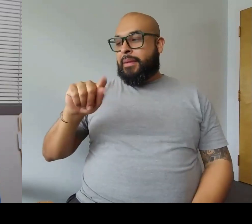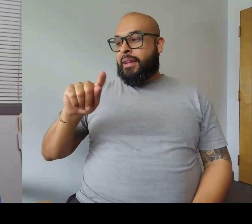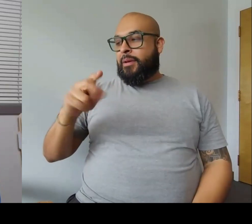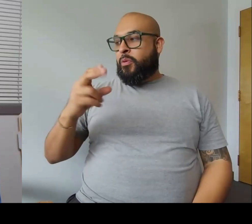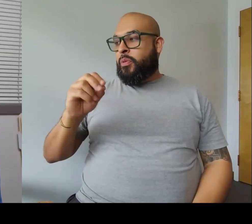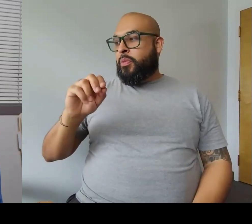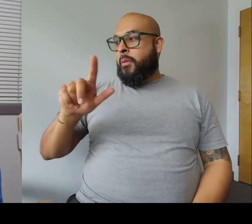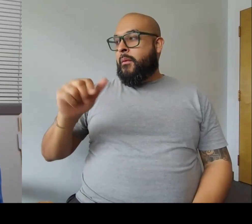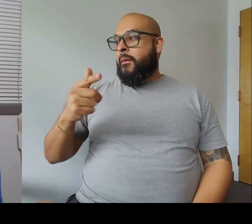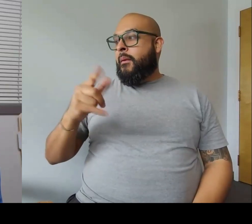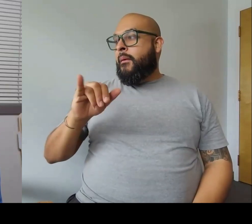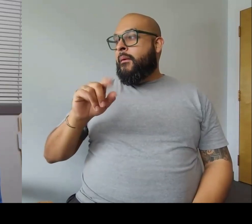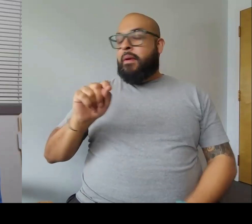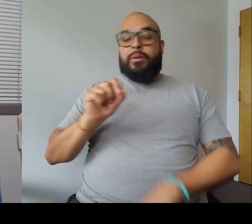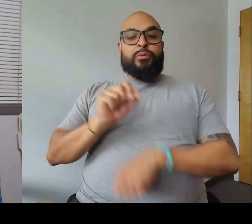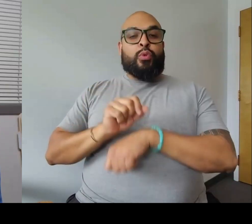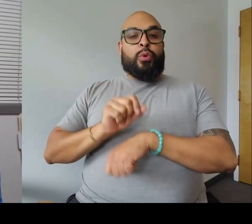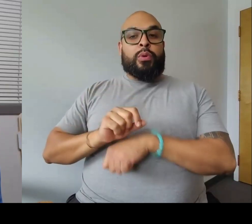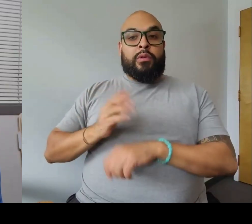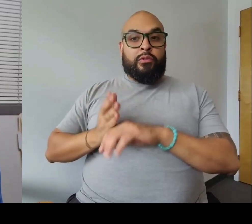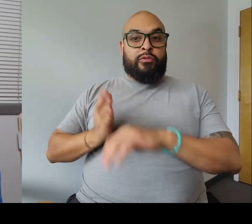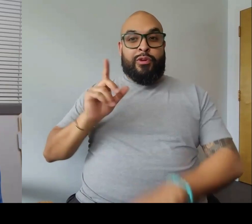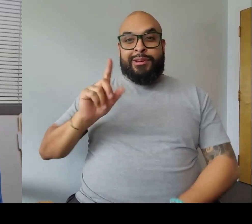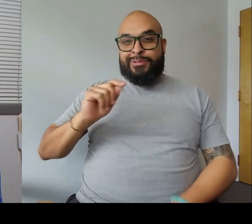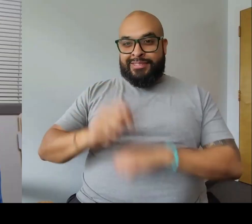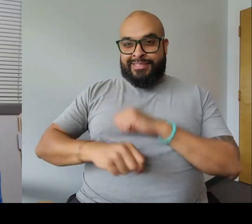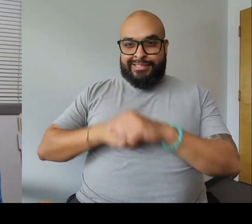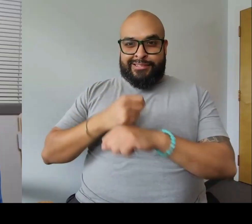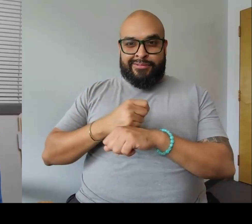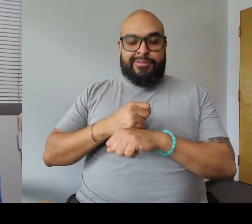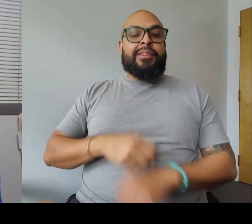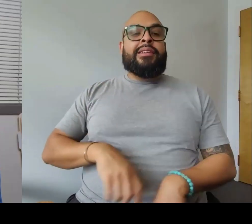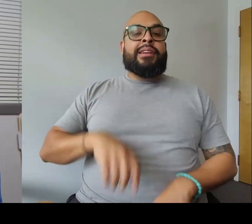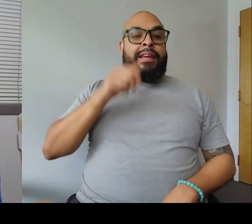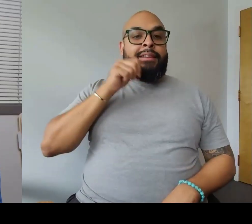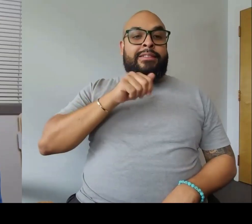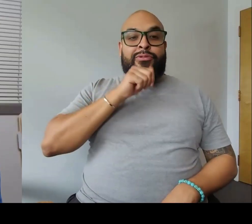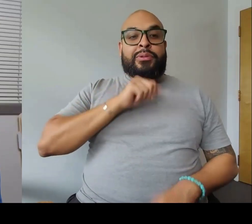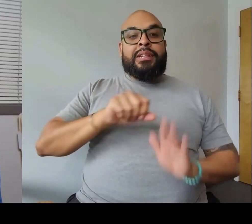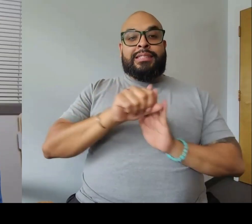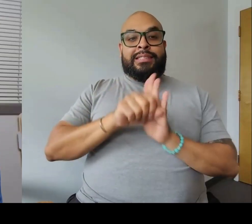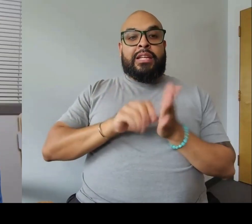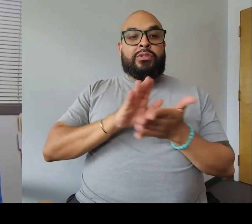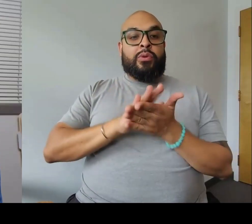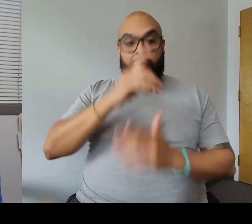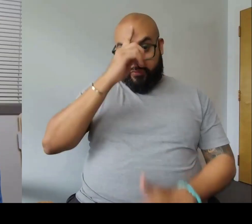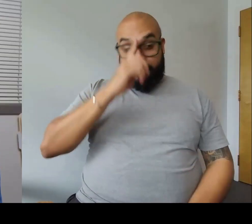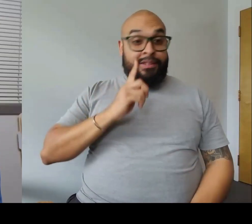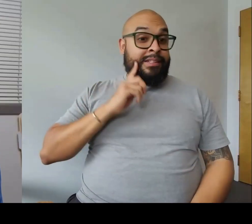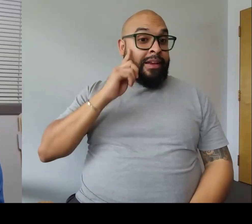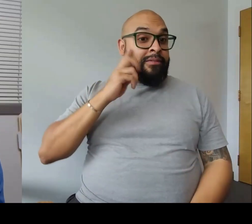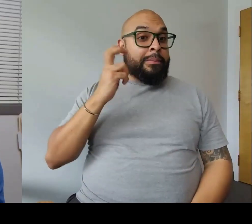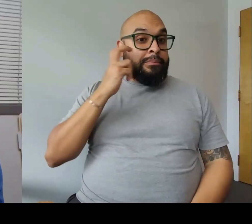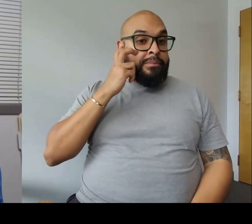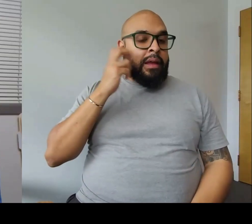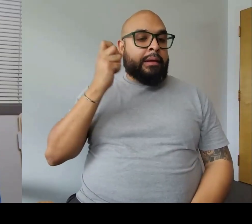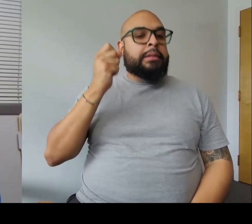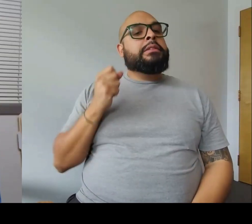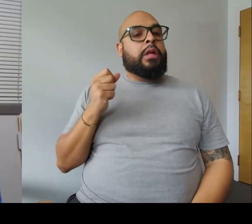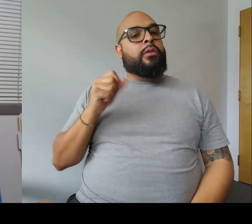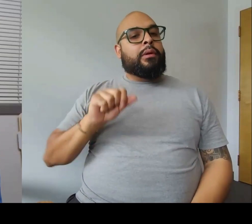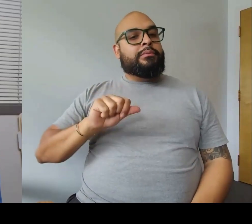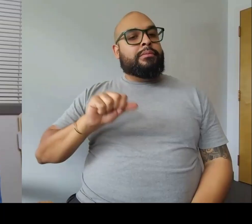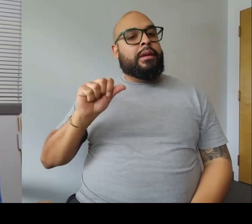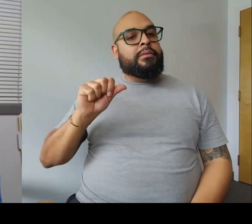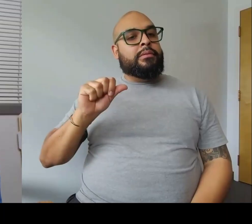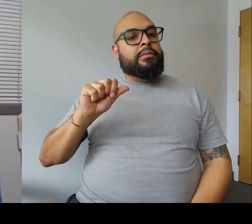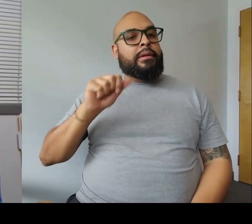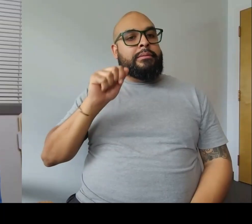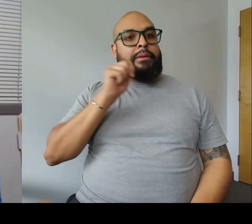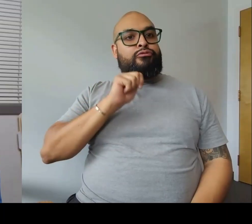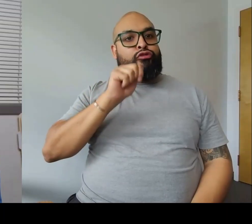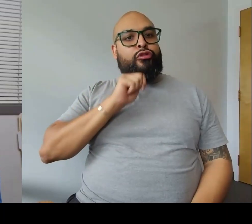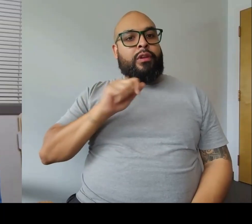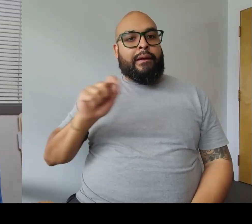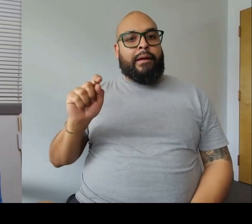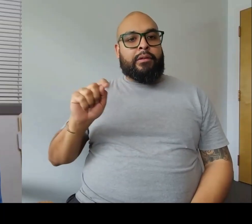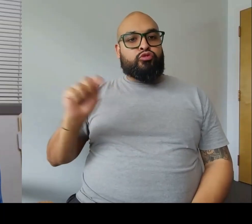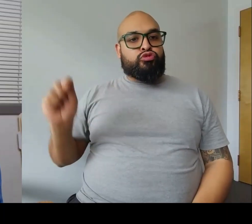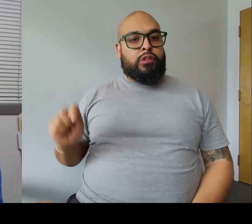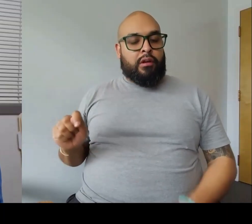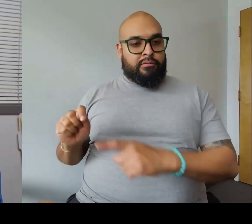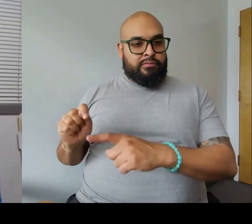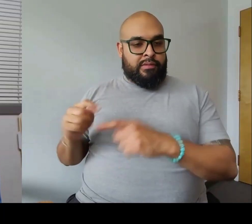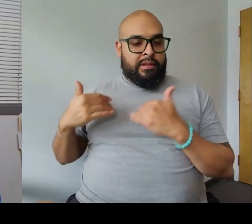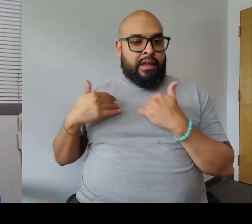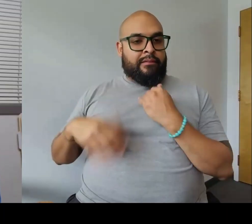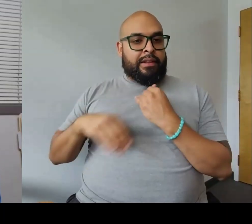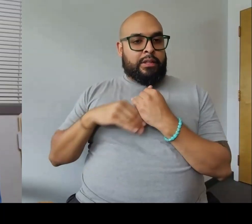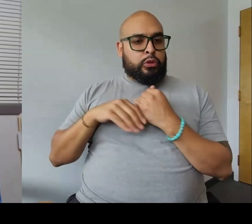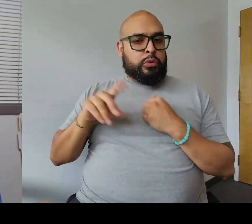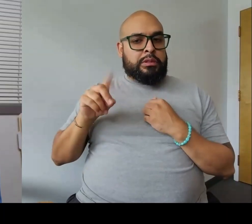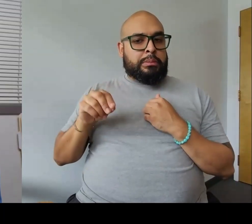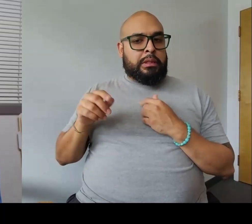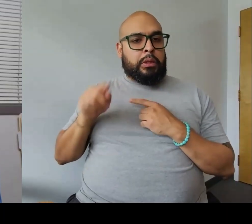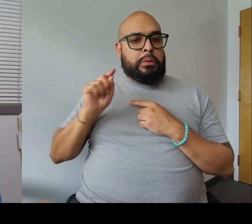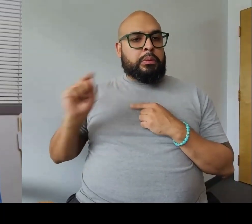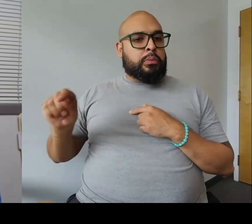about over 20 years at the Arizona State School for the Deaf and Blind in Southern Arizona and Tucson, primarily working with students with visual impairments who have additional disabilities, including deaf-blindness.